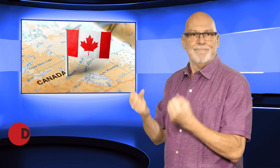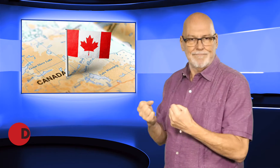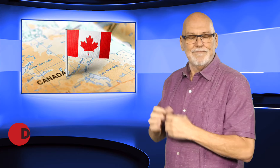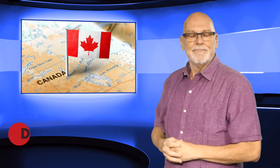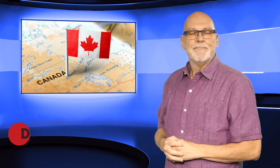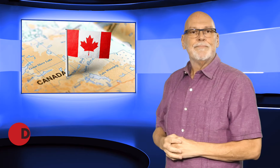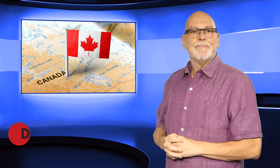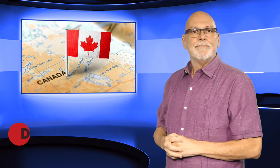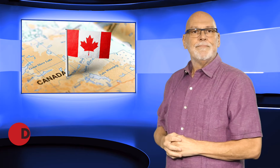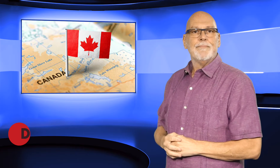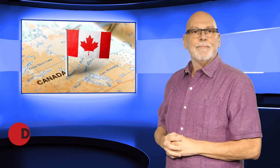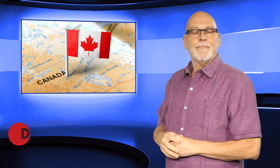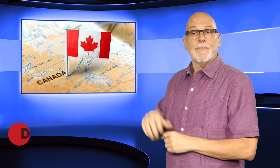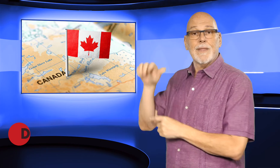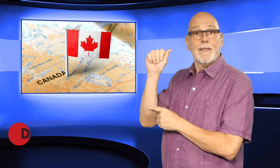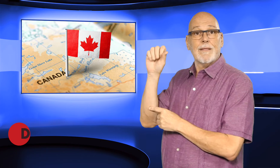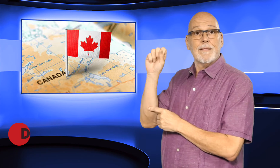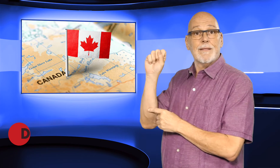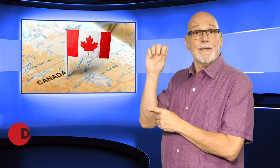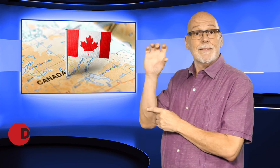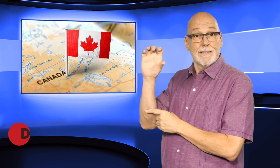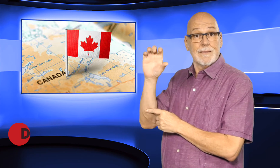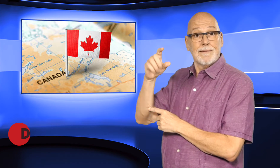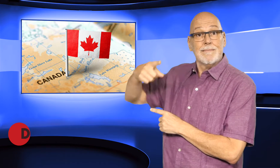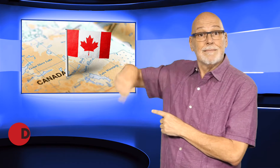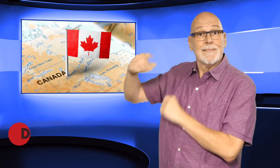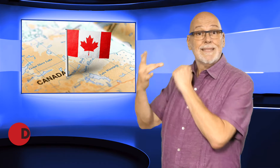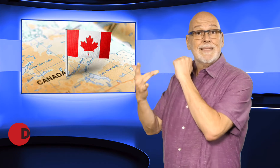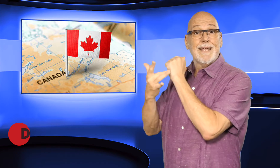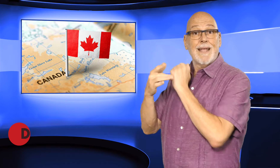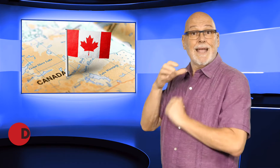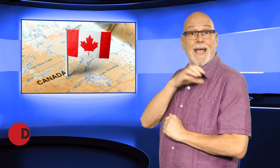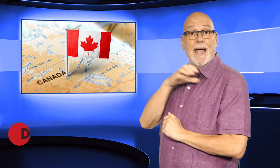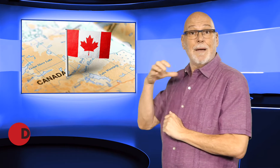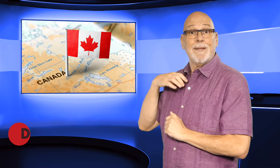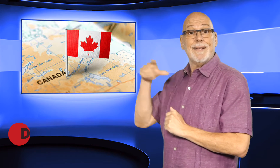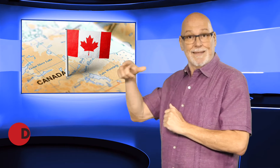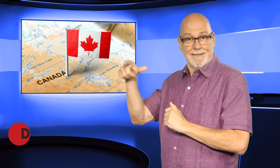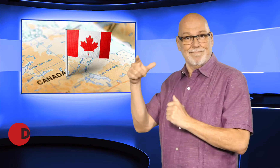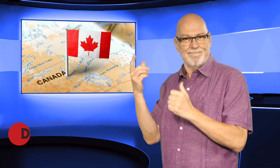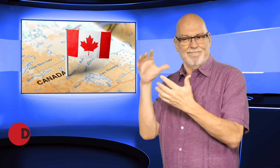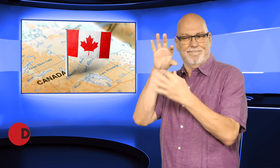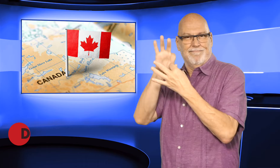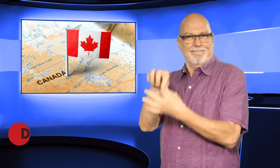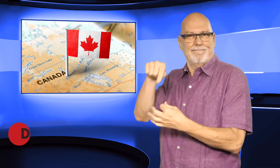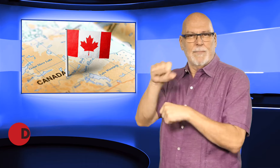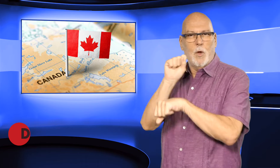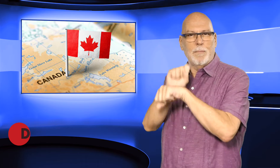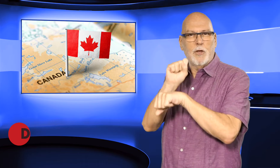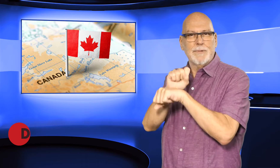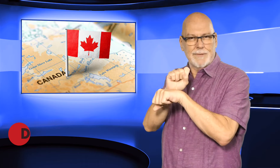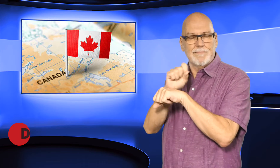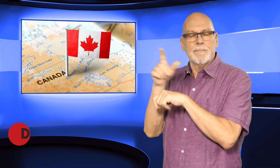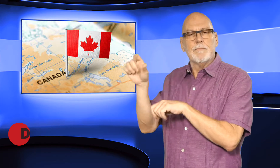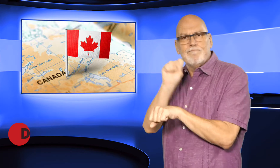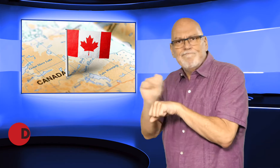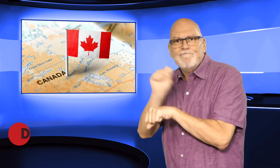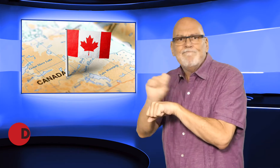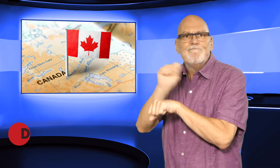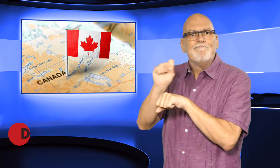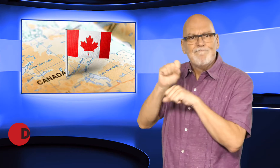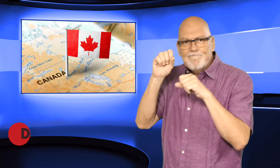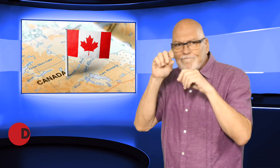An ASC technical committee on employment worked